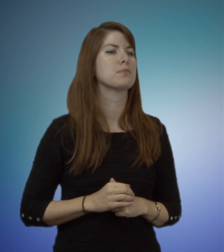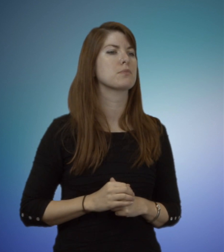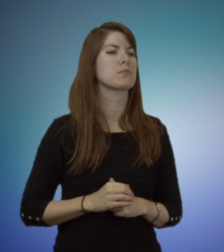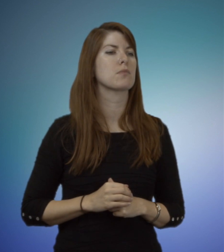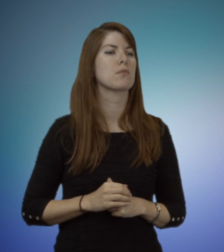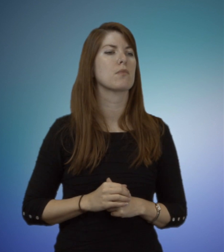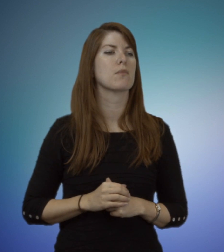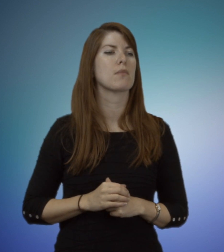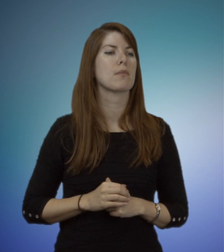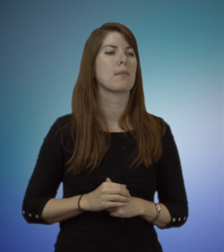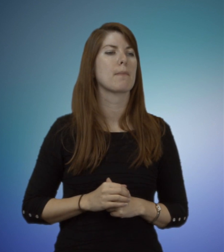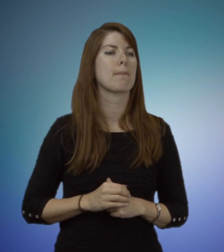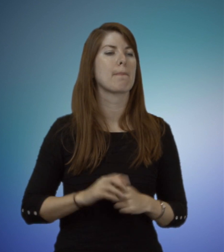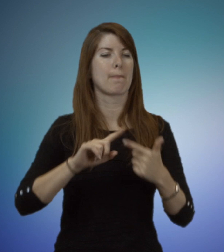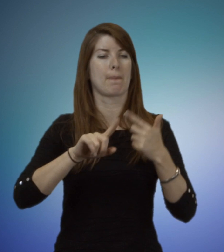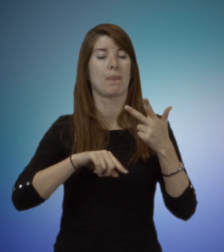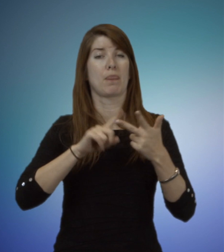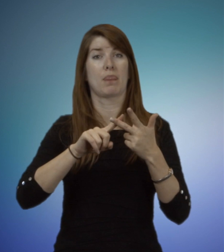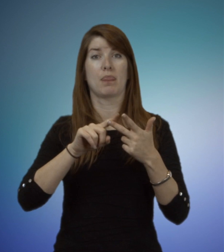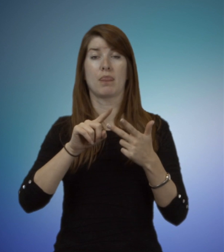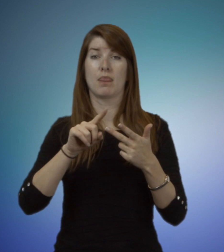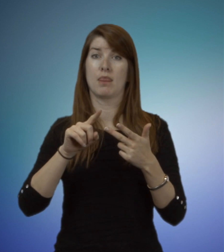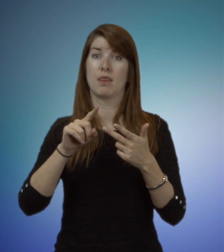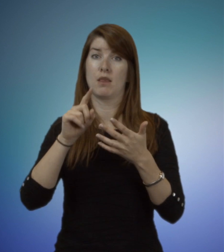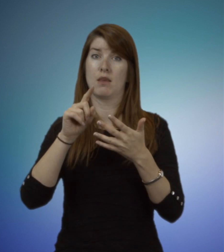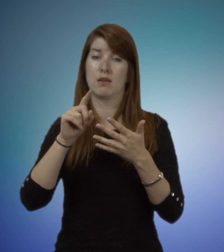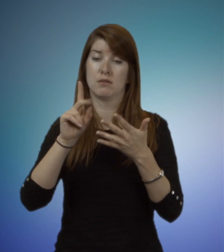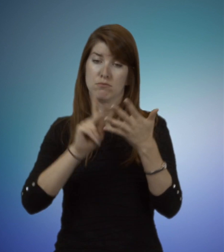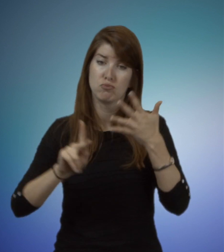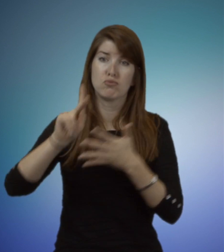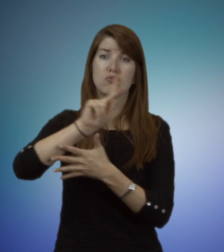Primary communication mode refers to the primary mode that a student uses.